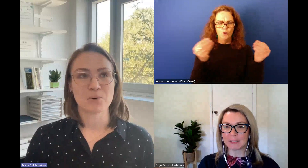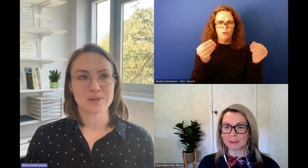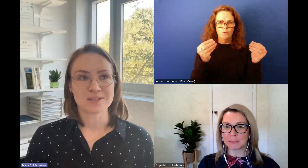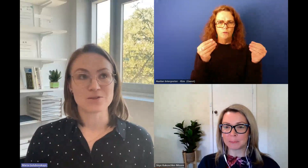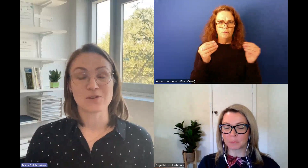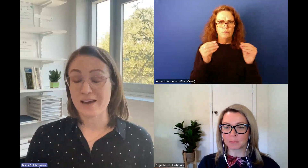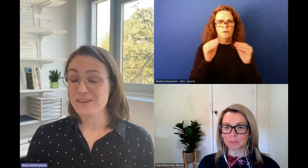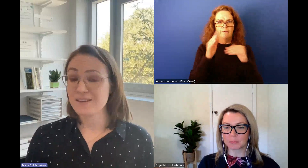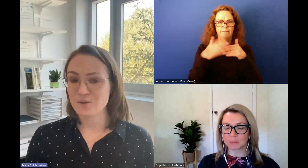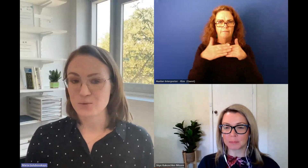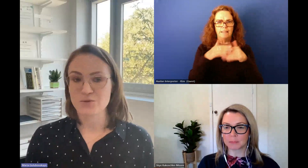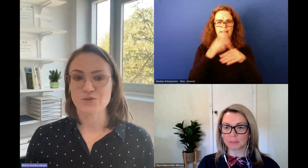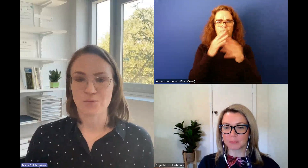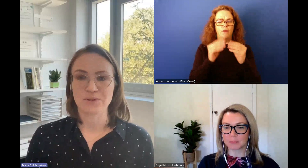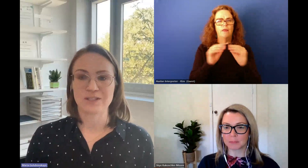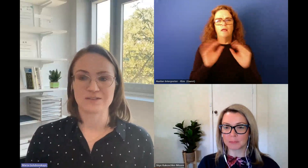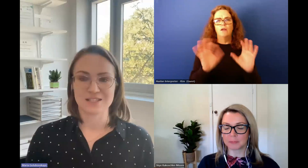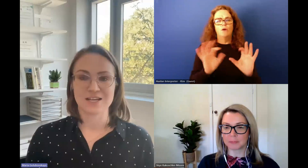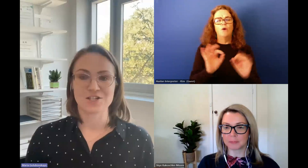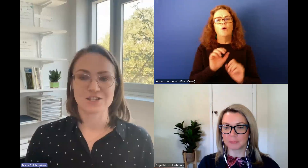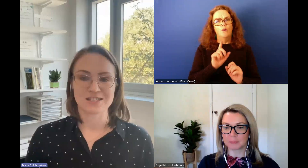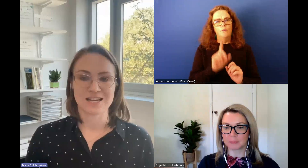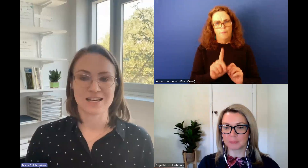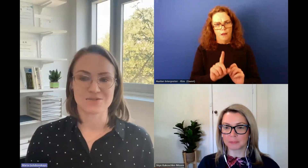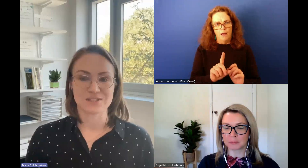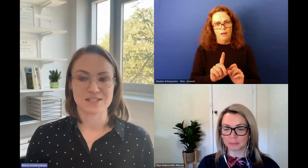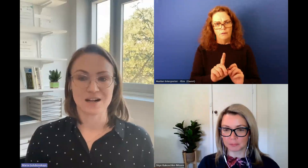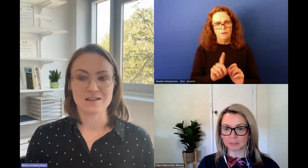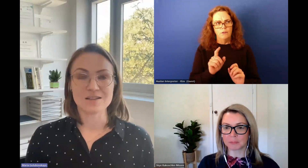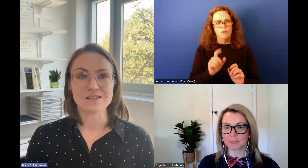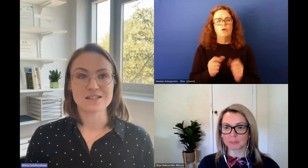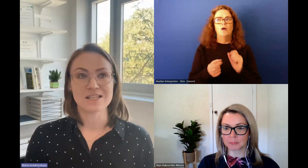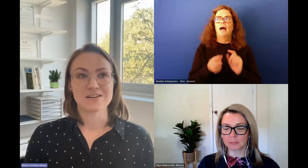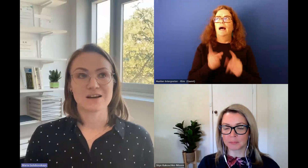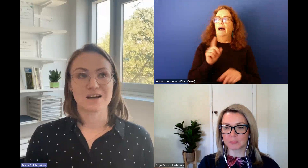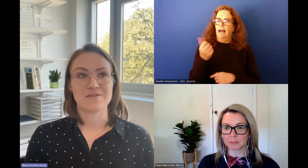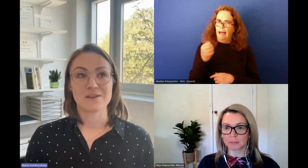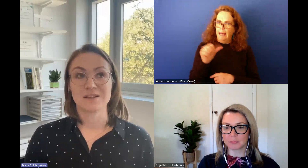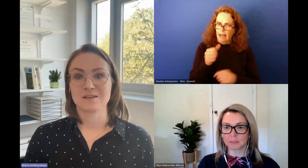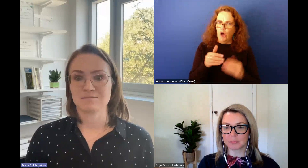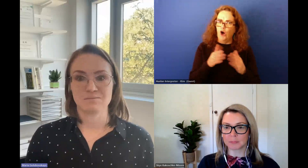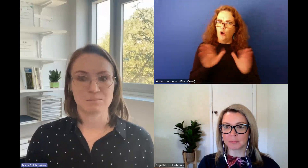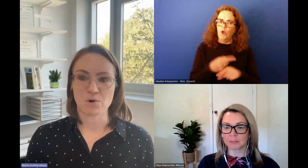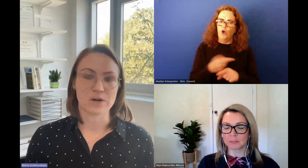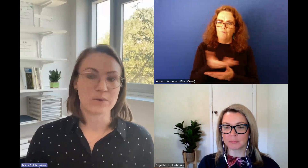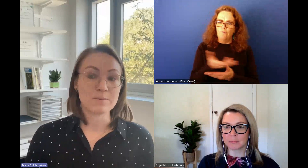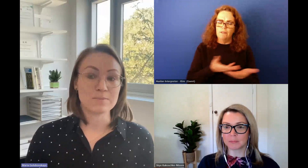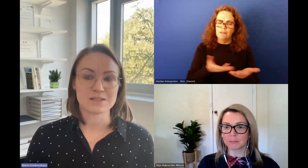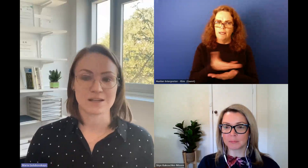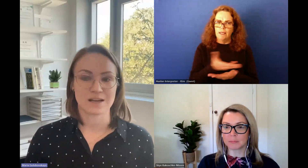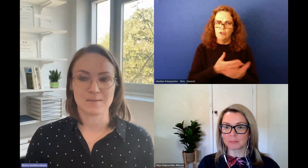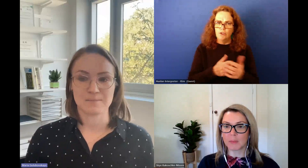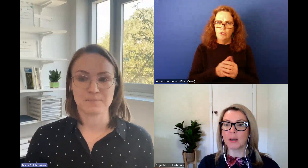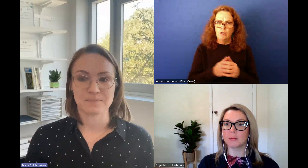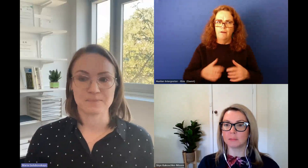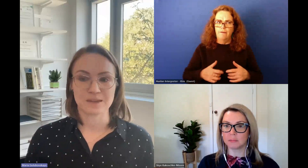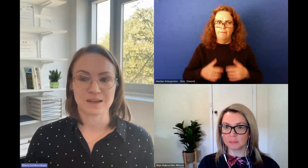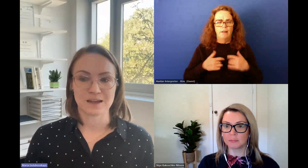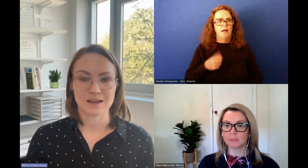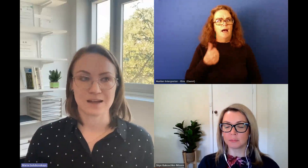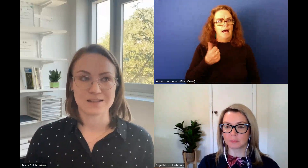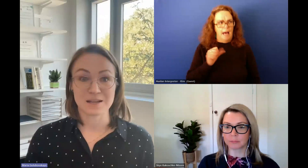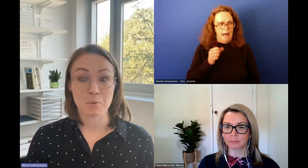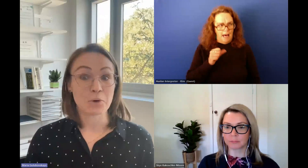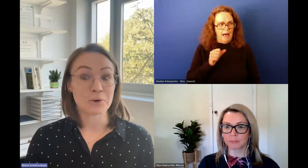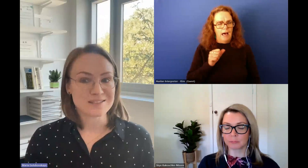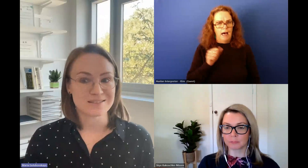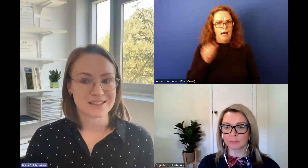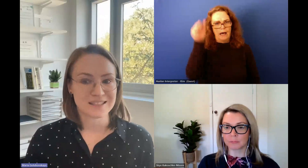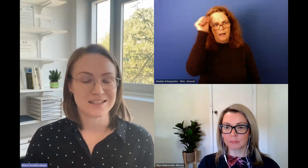importance of having those open conversations and as a result feeling more equipped, supported